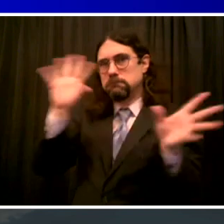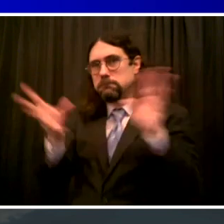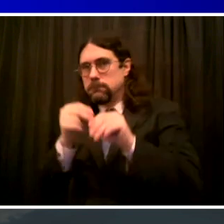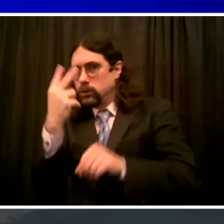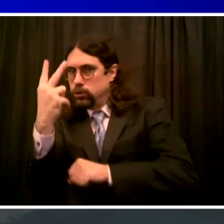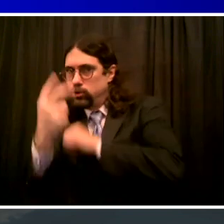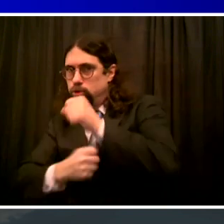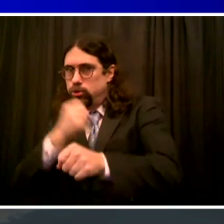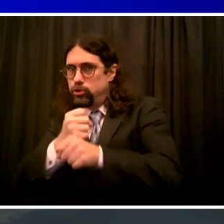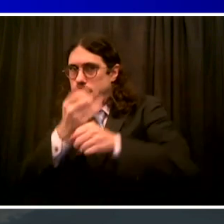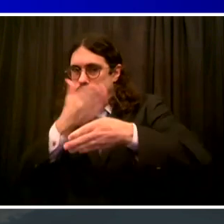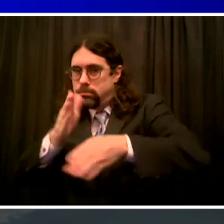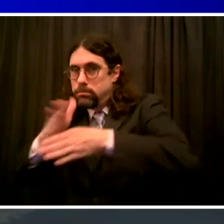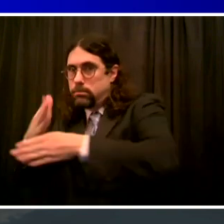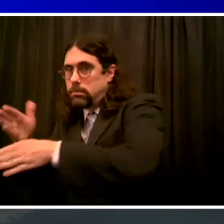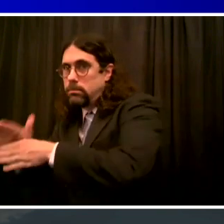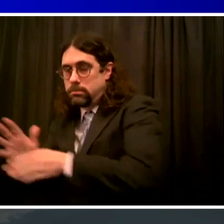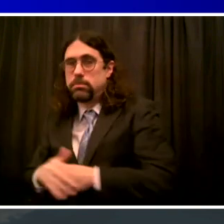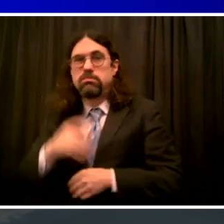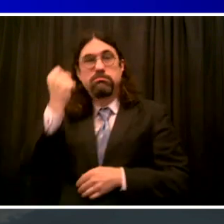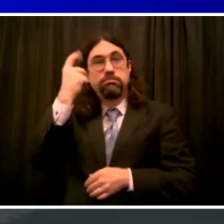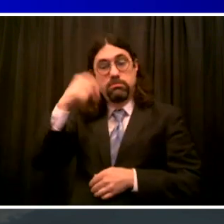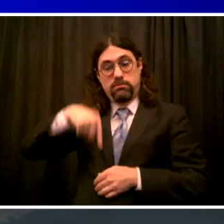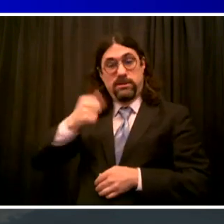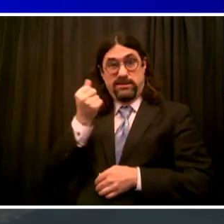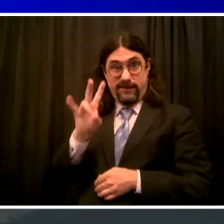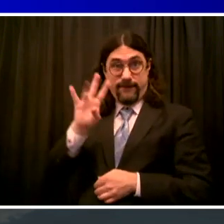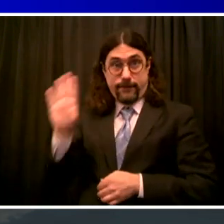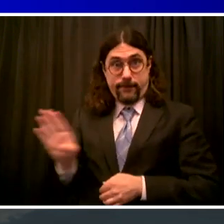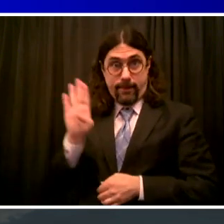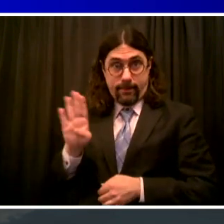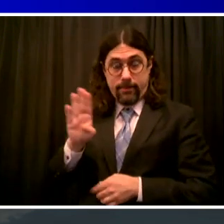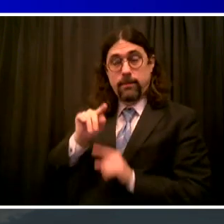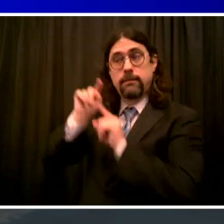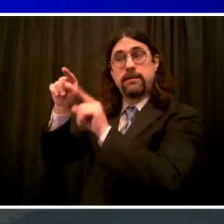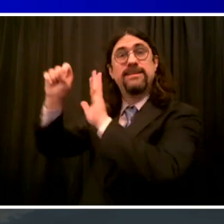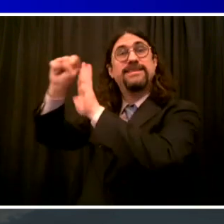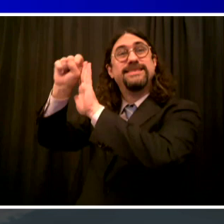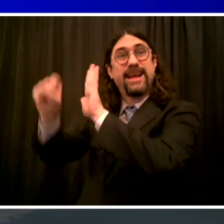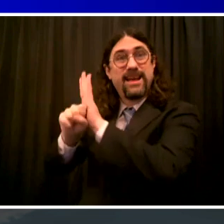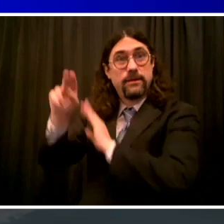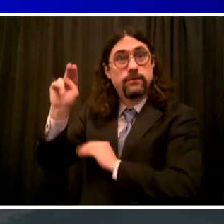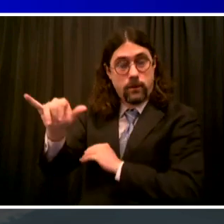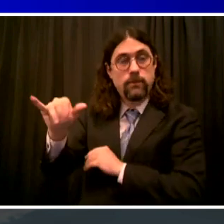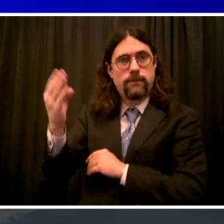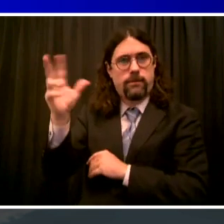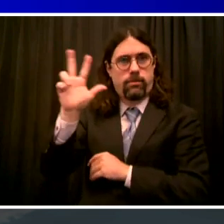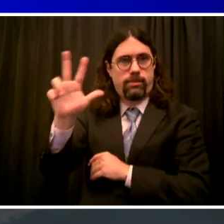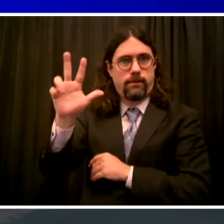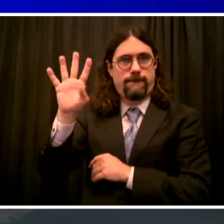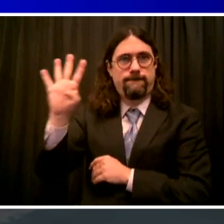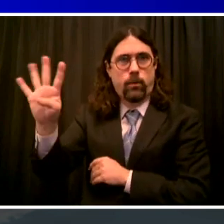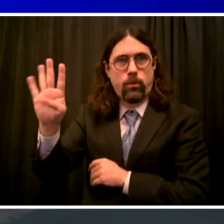POINT ON IT. THE CITY, WE'VE ALREADY TAKEN A MASSIVE HIT IN